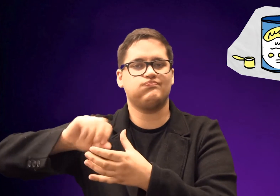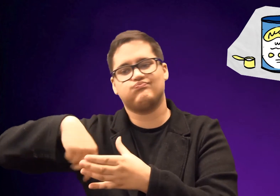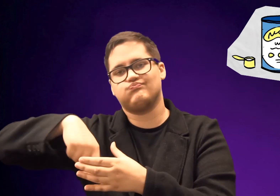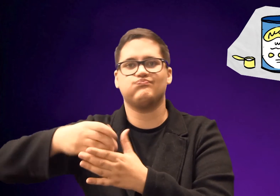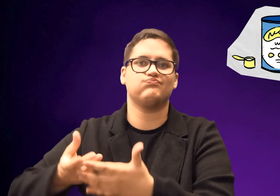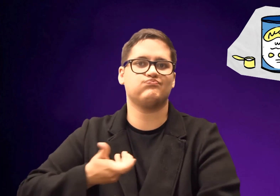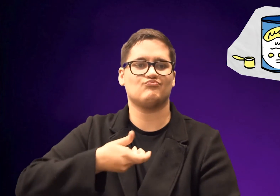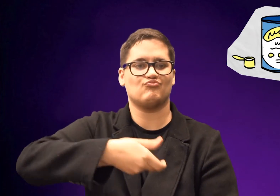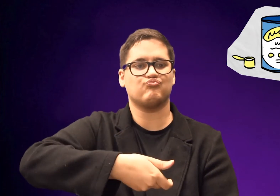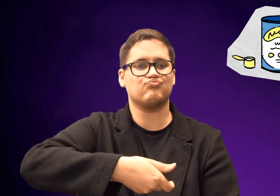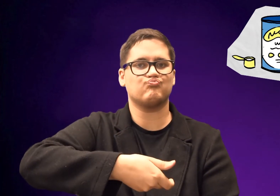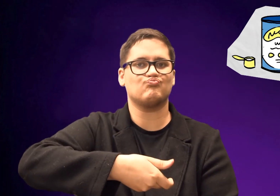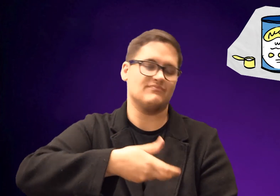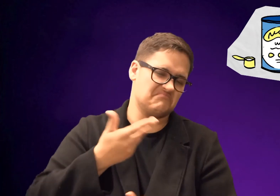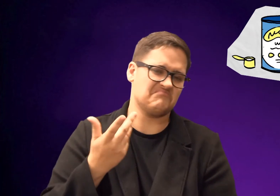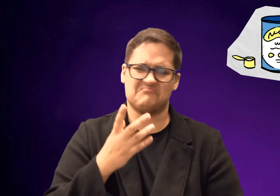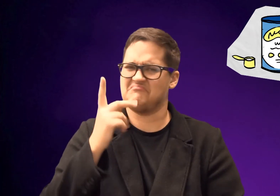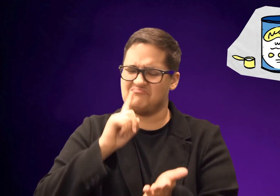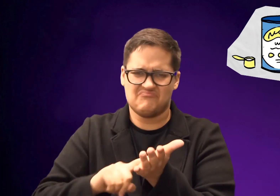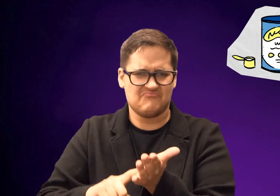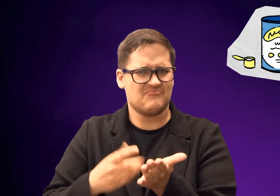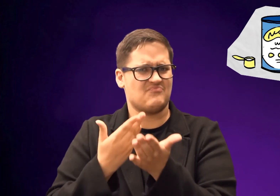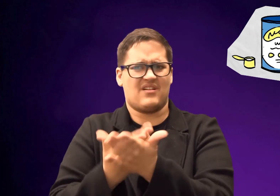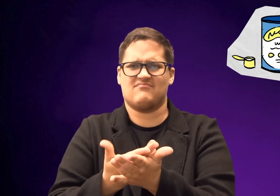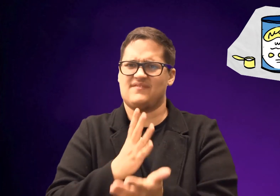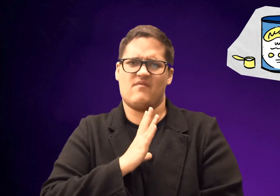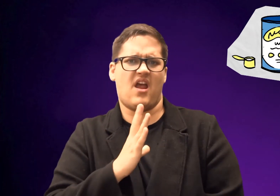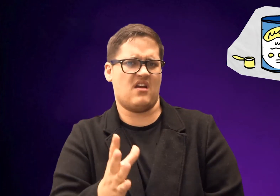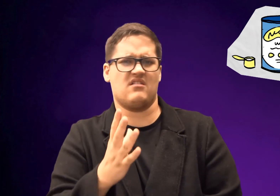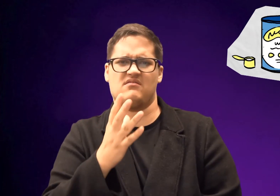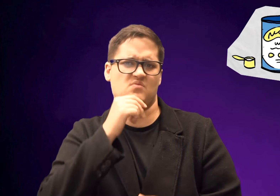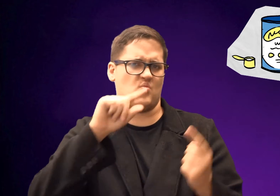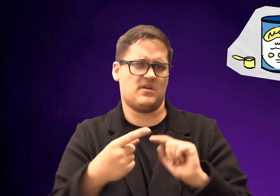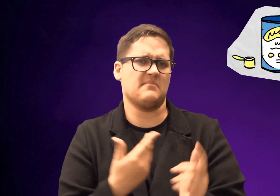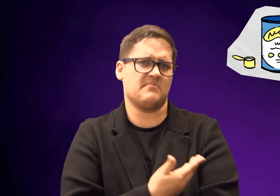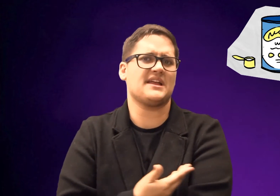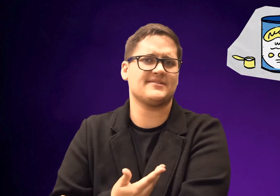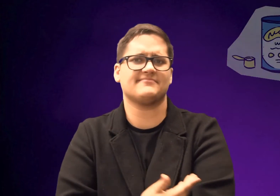Just mix it up and give your baby the formula. Researches have proven that the baby formula is safe for babies.